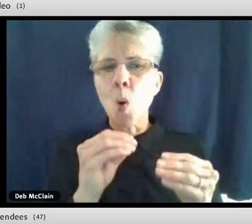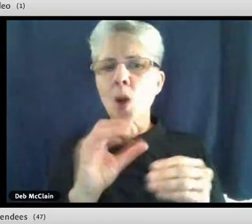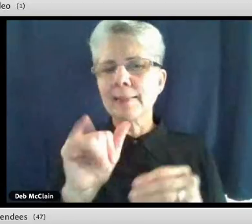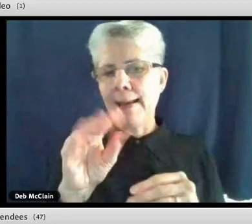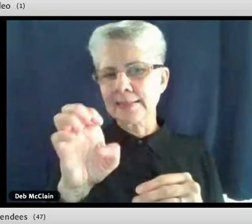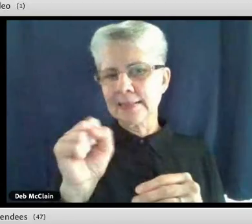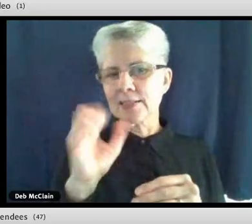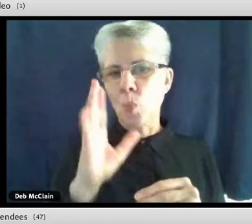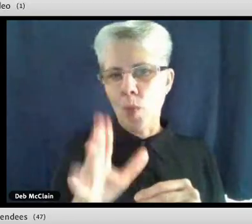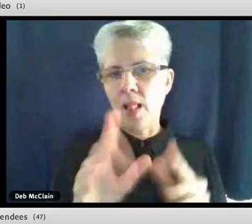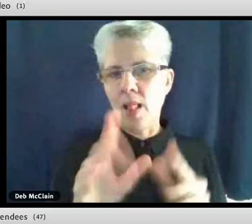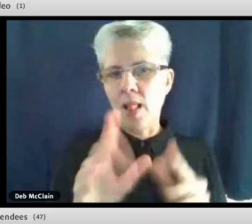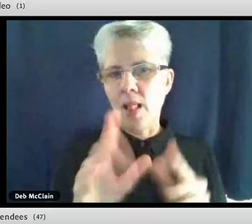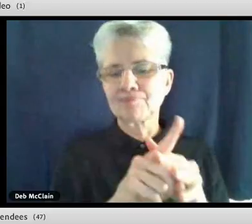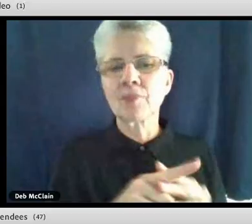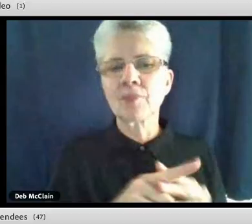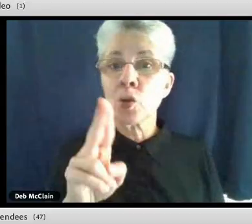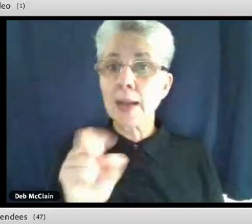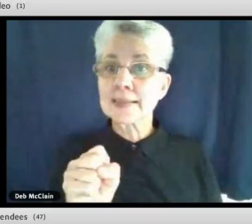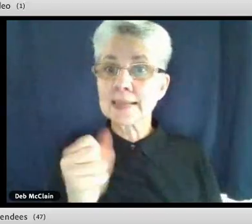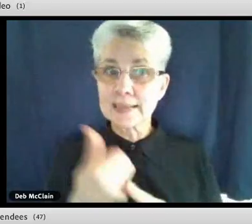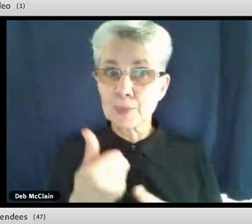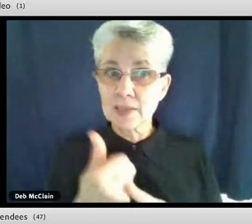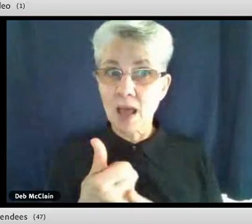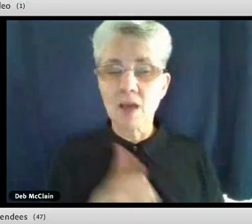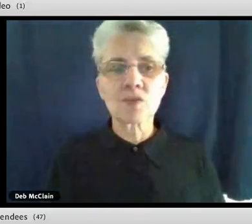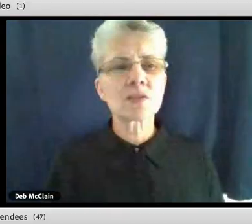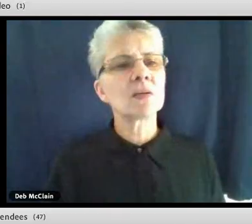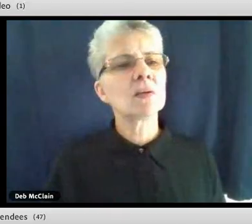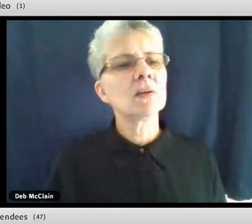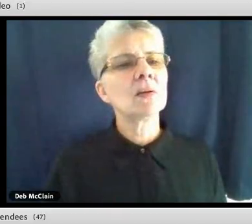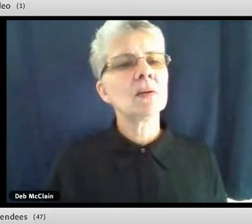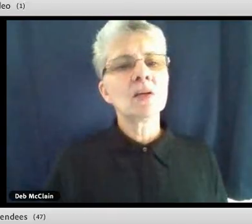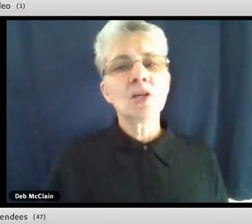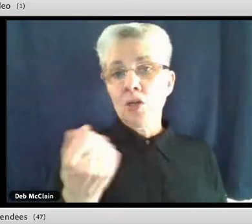For the United States, when I just did this a couple days ago,